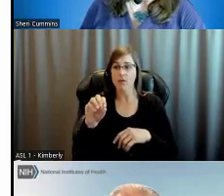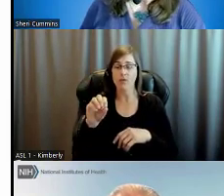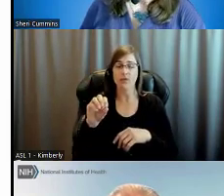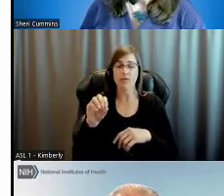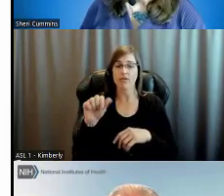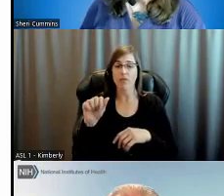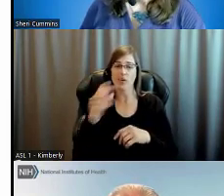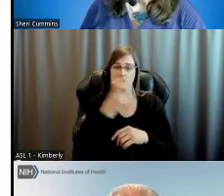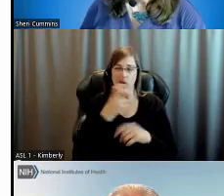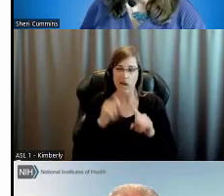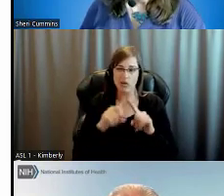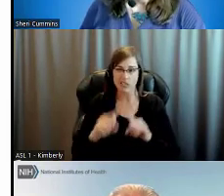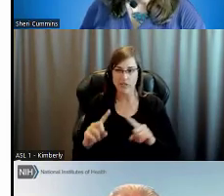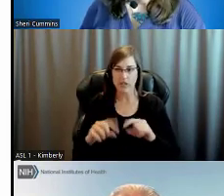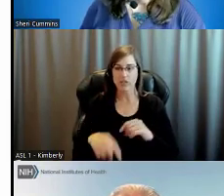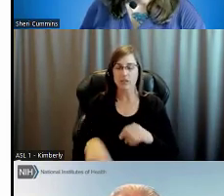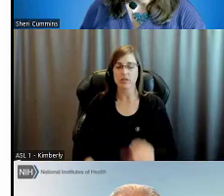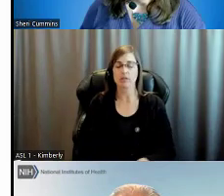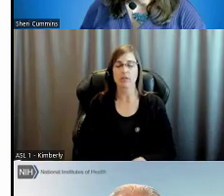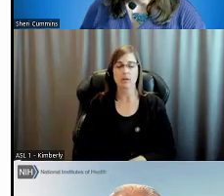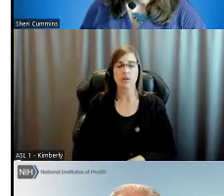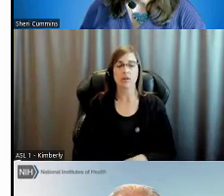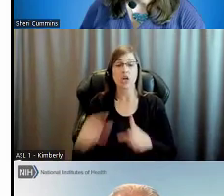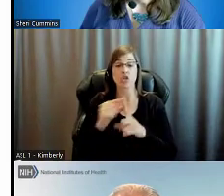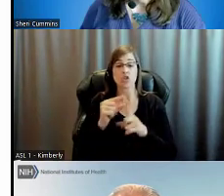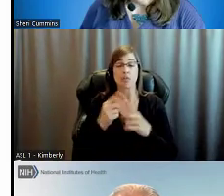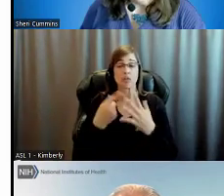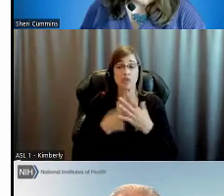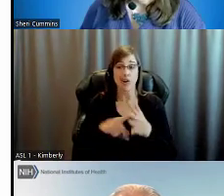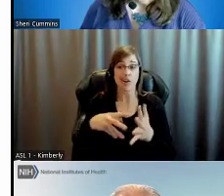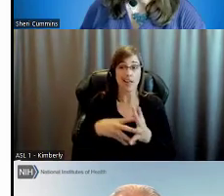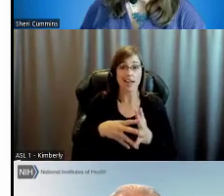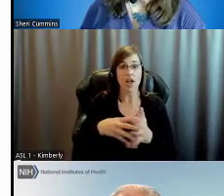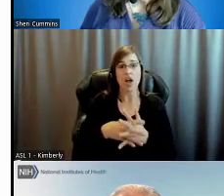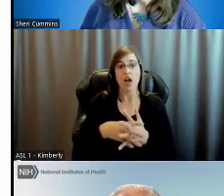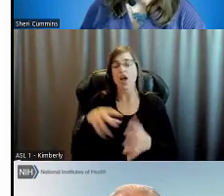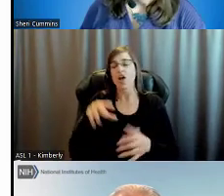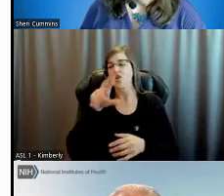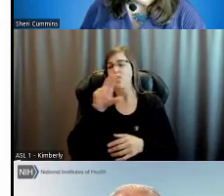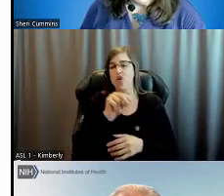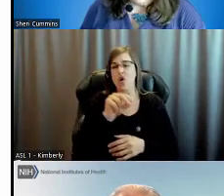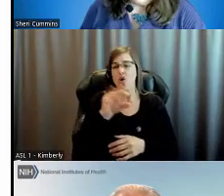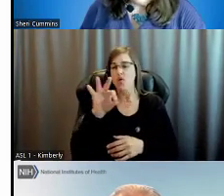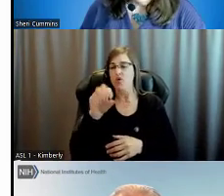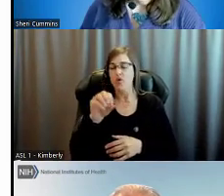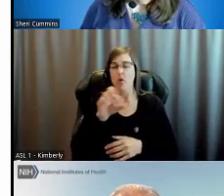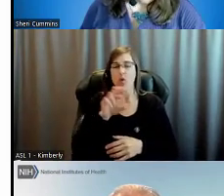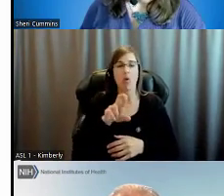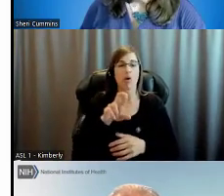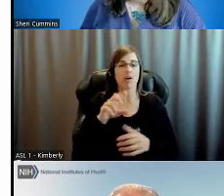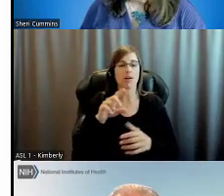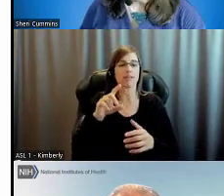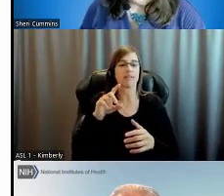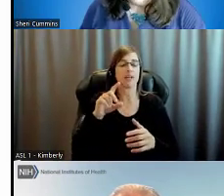A term that is starting to take hold here is NOFOs, or Notice of Funding Opportunities. These are all the same thing.